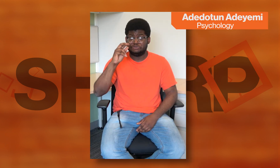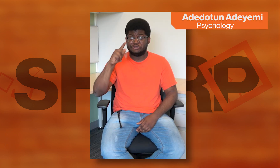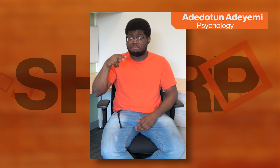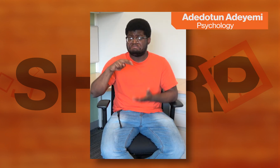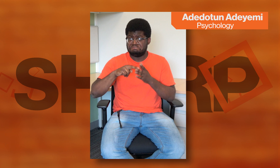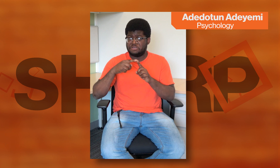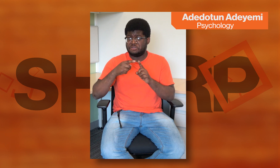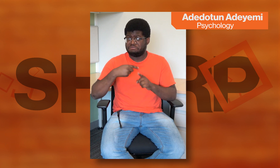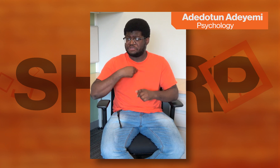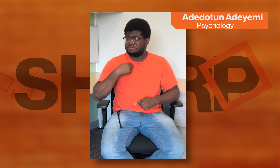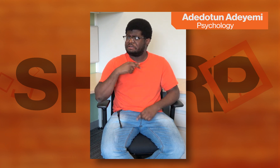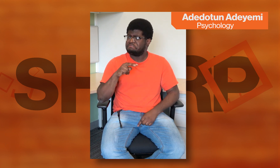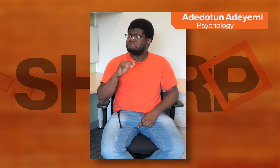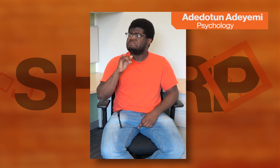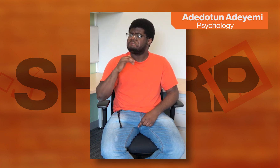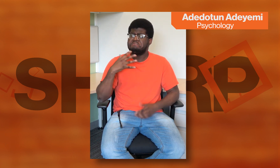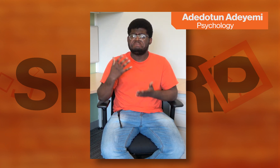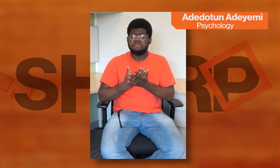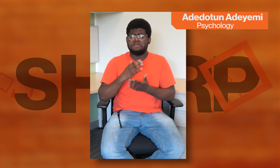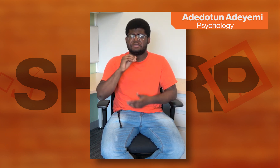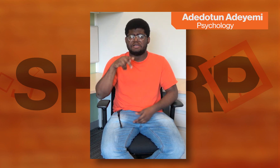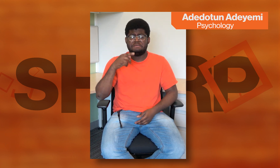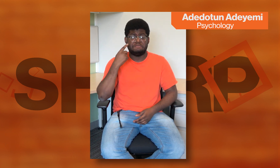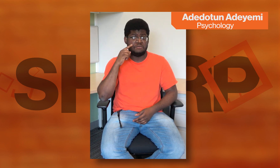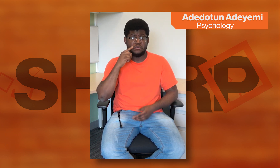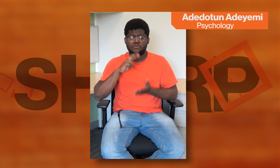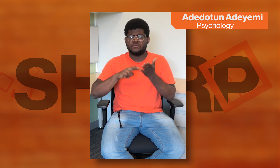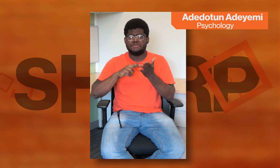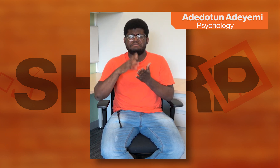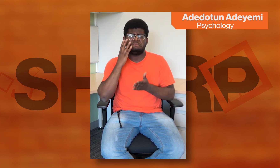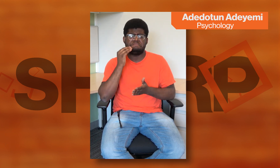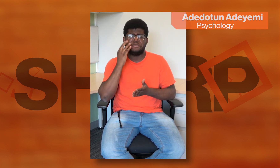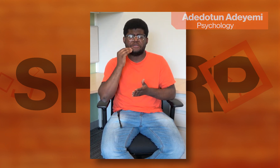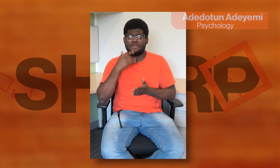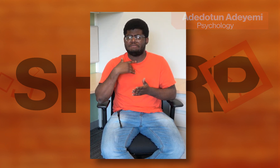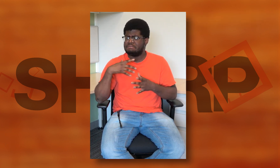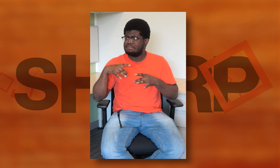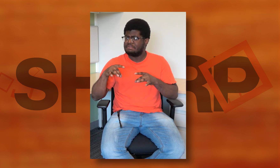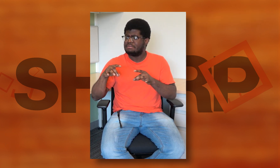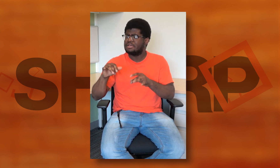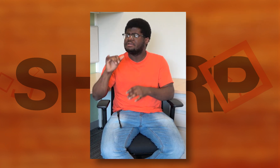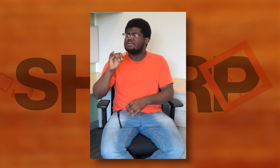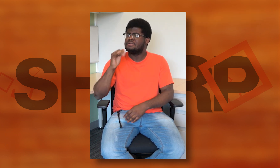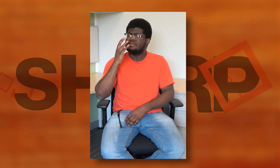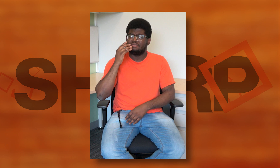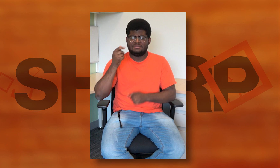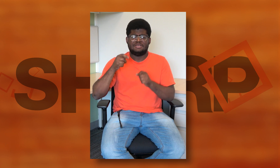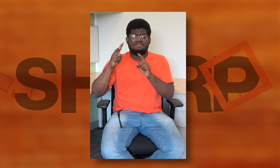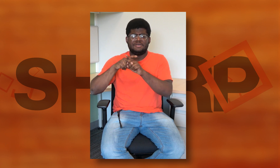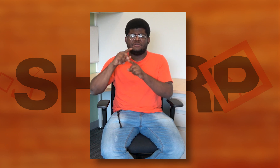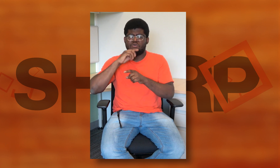The SHARP program was a great opportunity for me because it fulfilled a co-op requirement and it gave me valuable